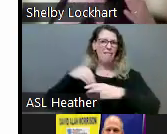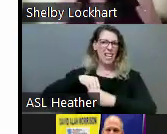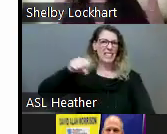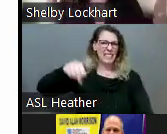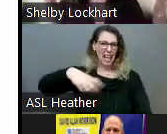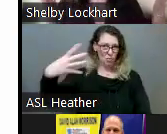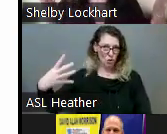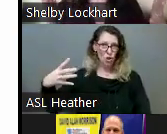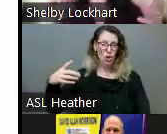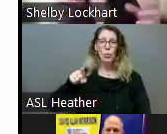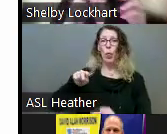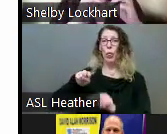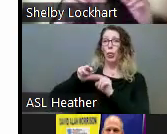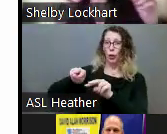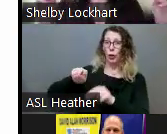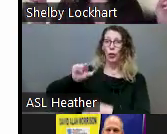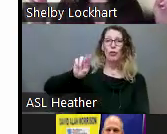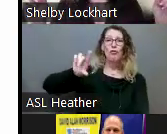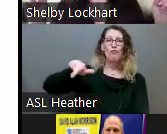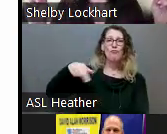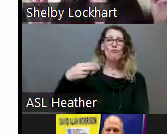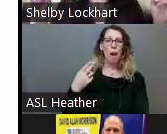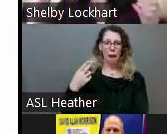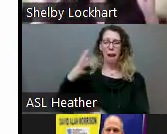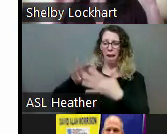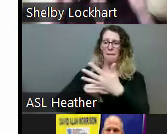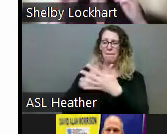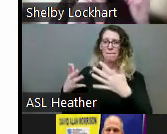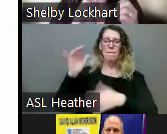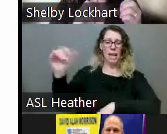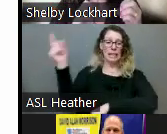look at the graph that has days of the week when your kids are coming and not